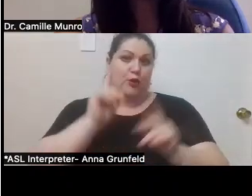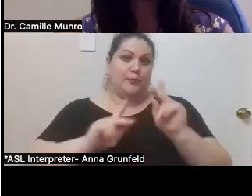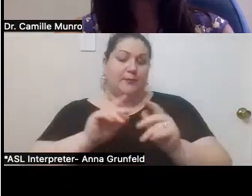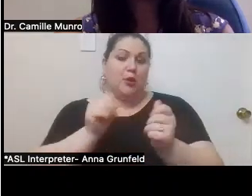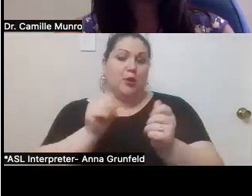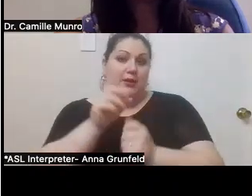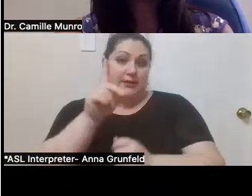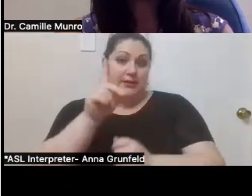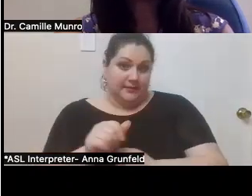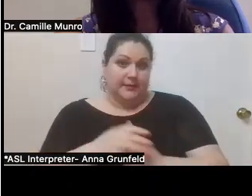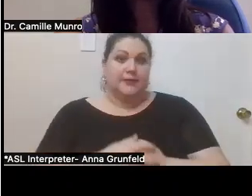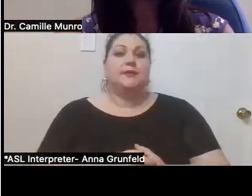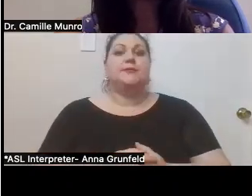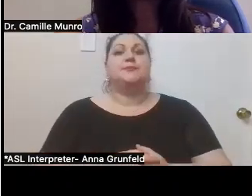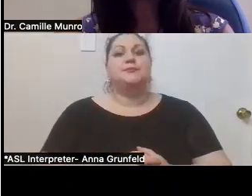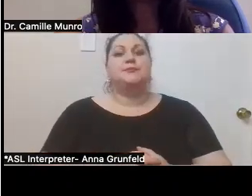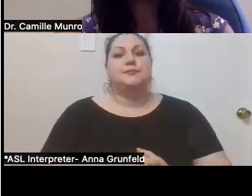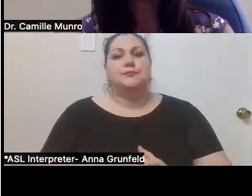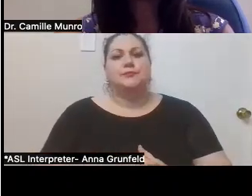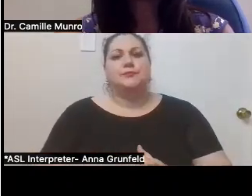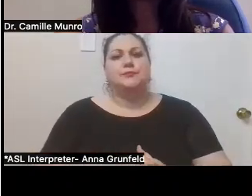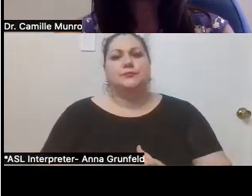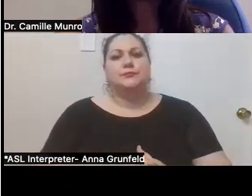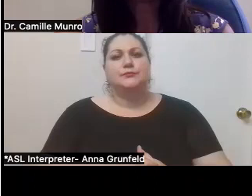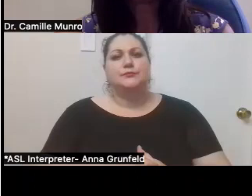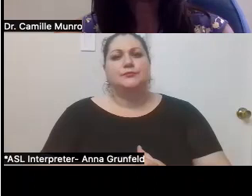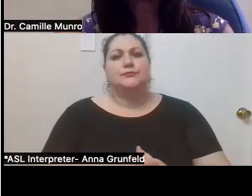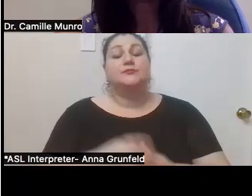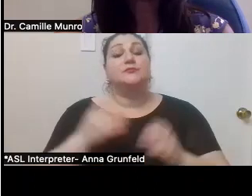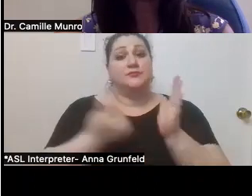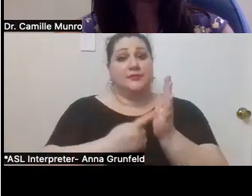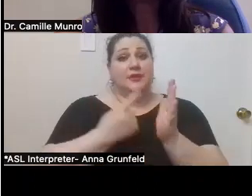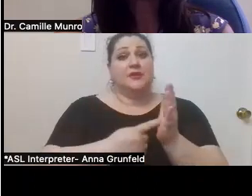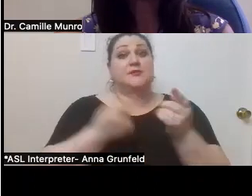learning can come when it is a peer who has a disability rather than a patient.